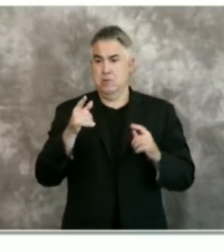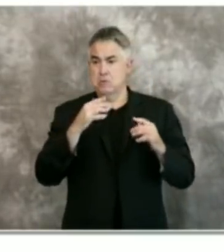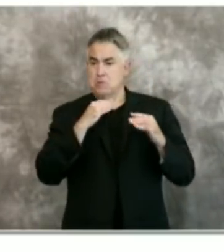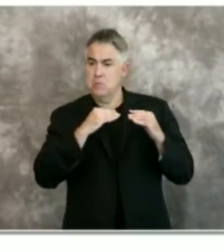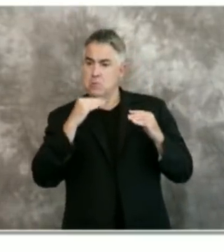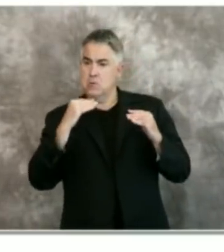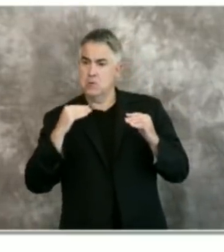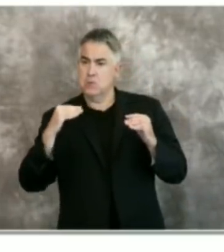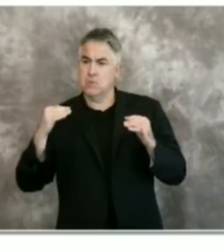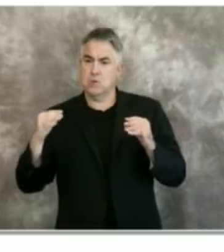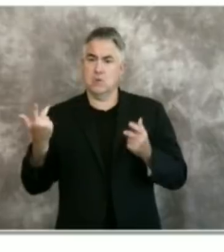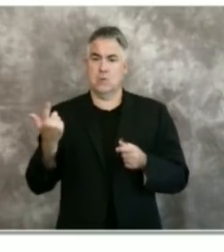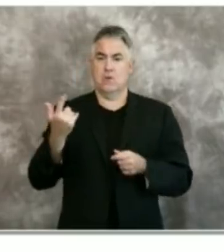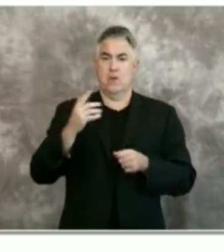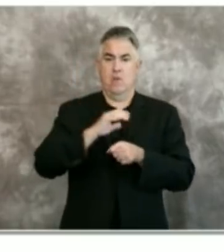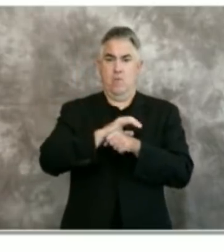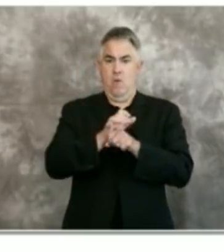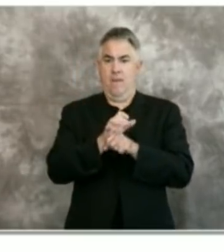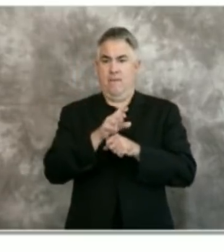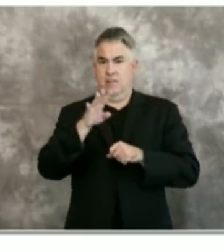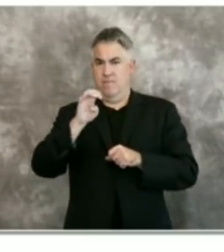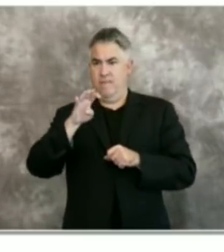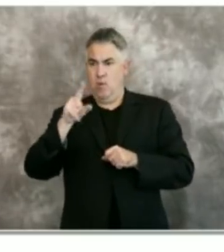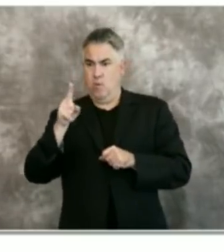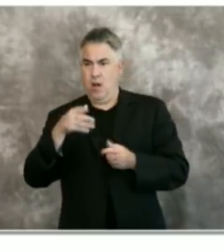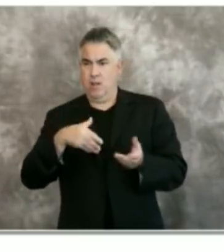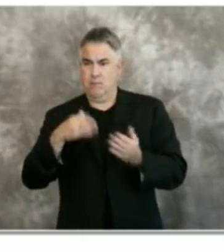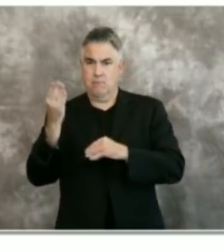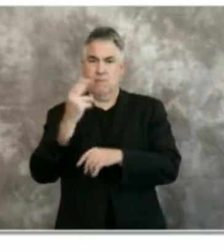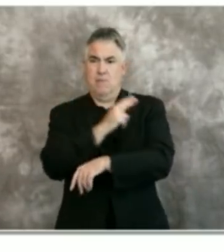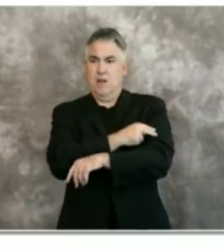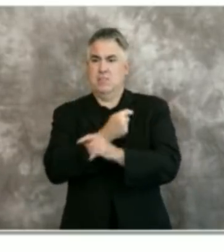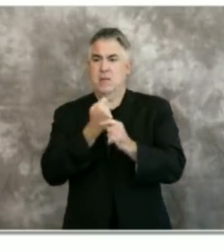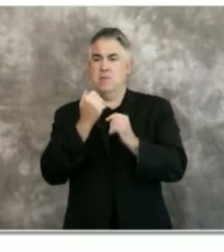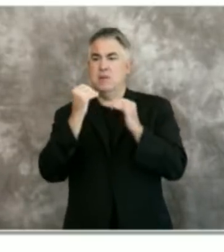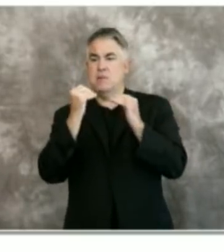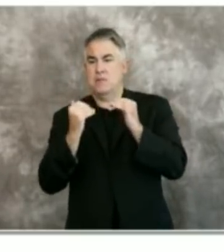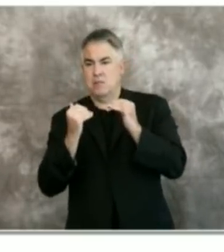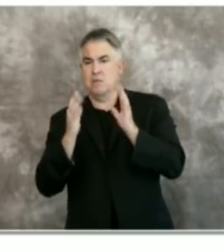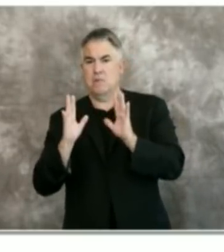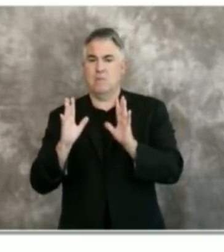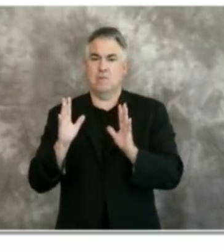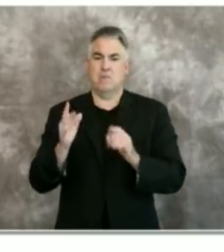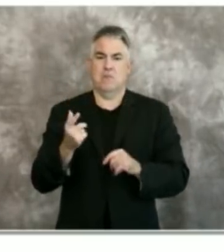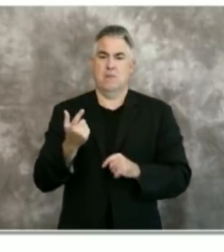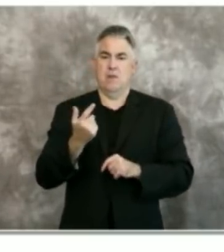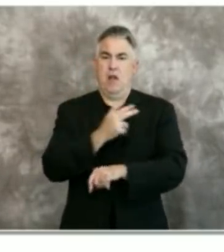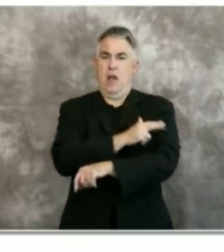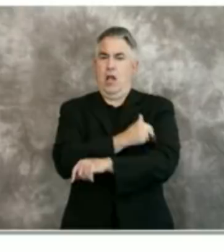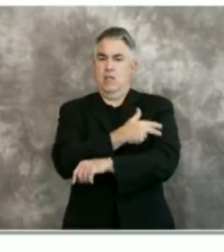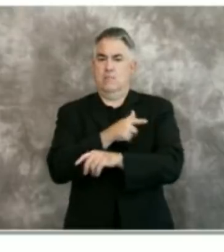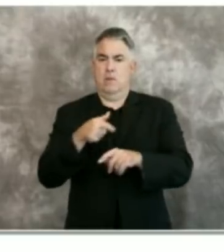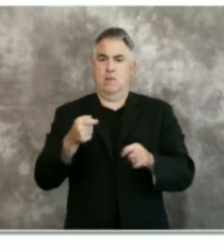WEEKEND IS BASICALLY UNCHANGED. I USE ARE UP A LITTLE BIT FOR COVID NON YOU